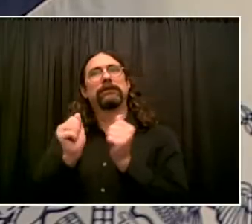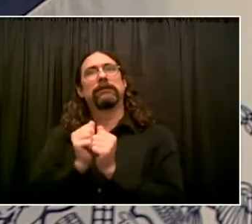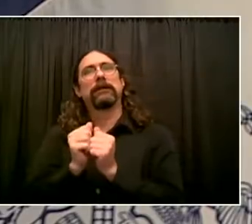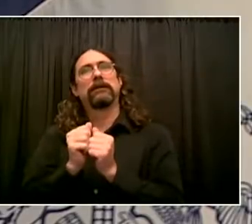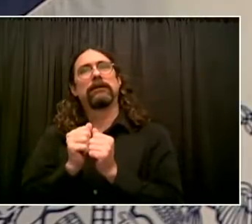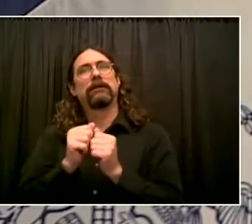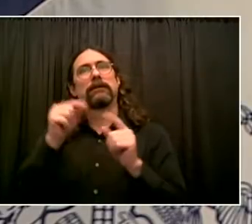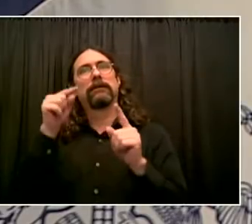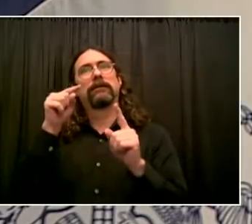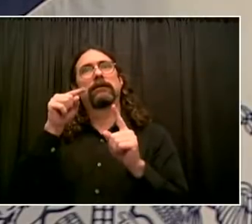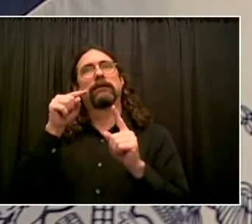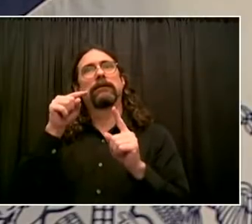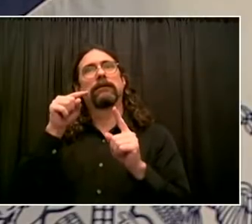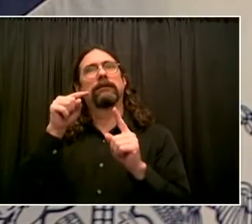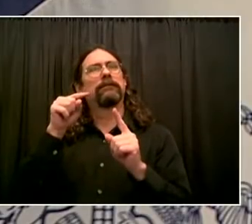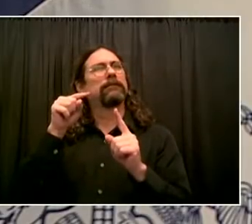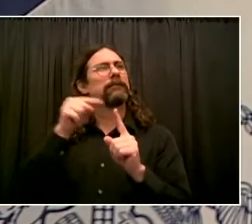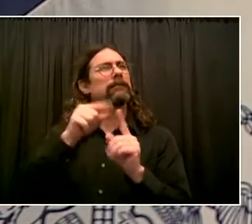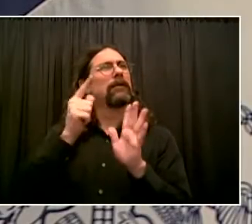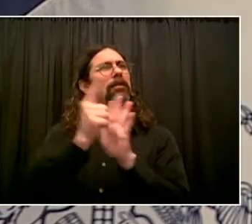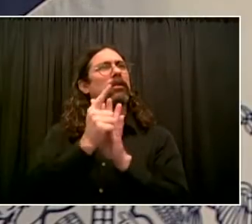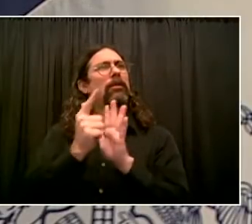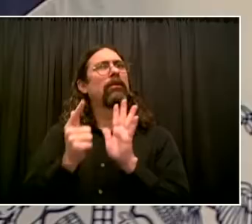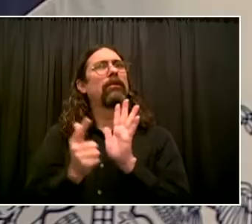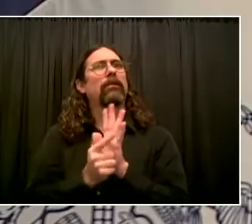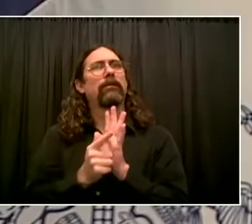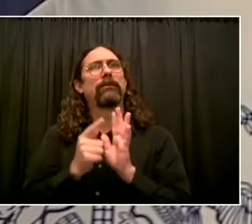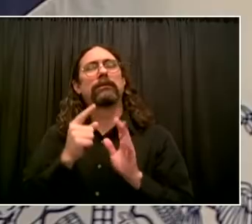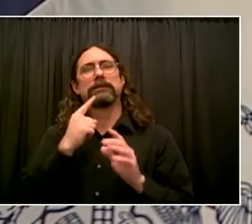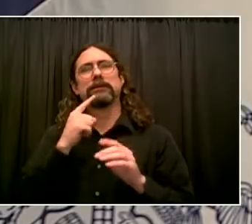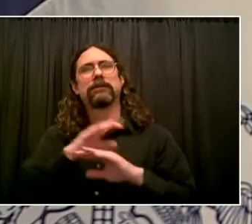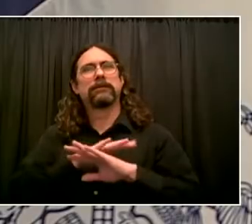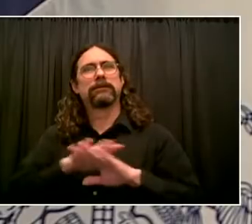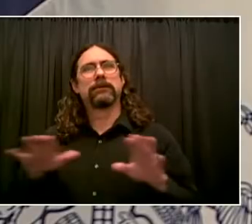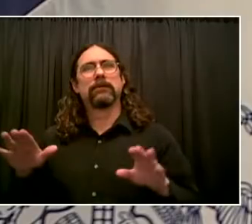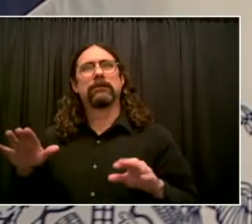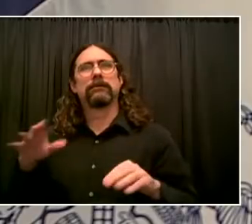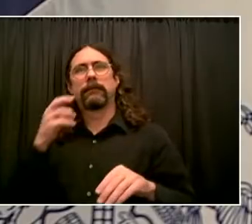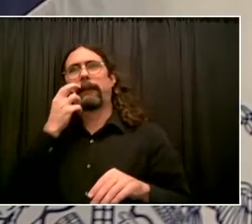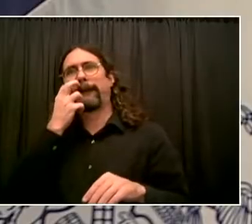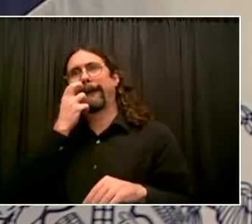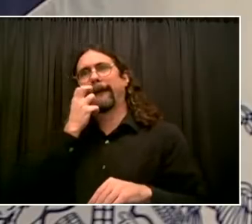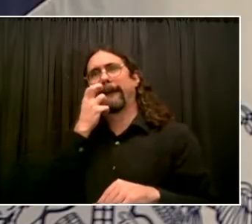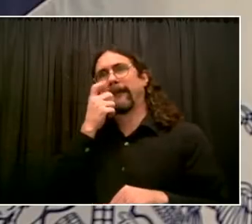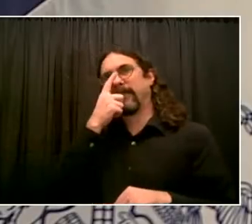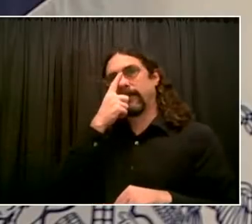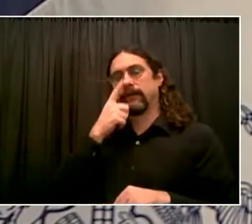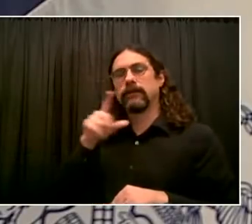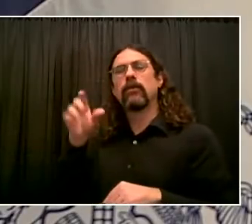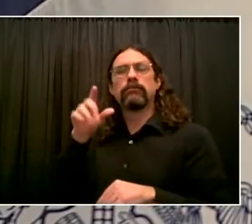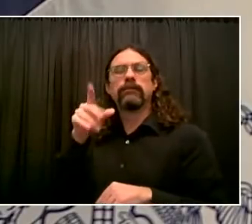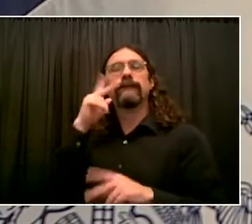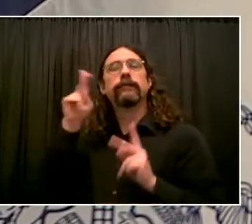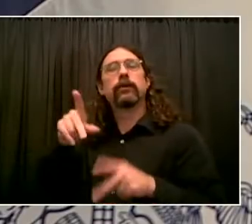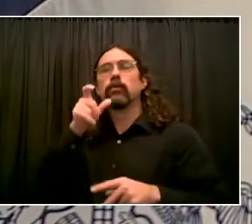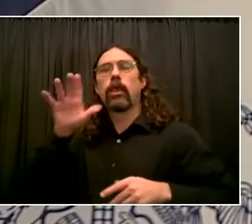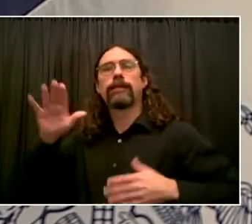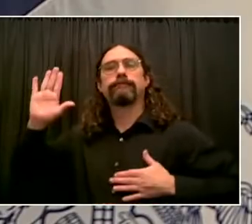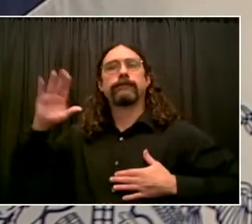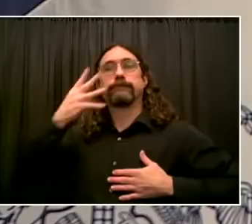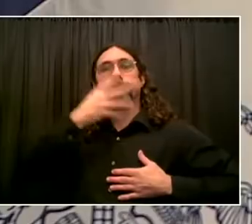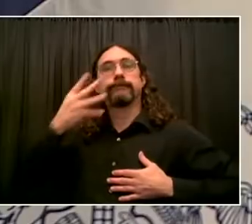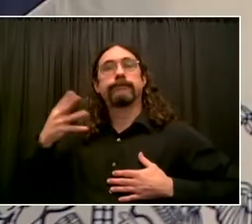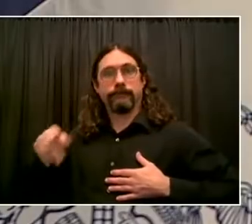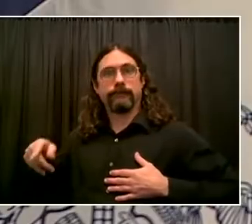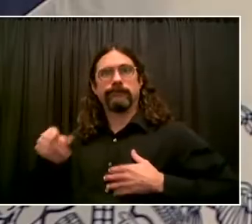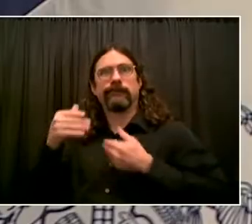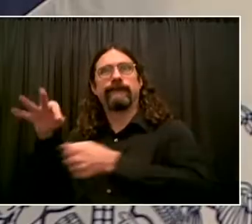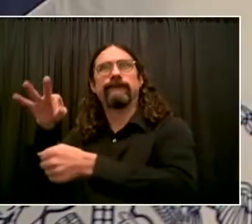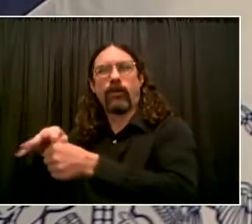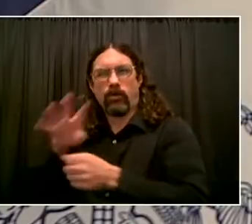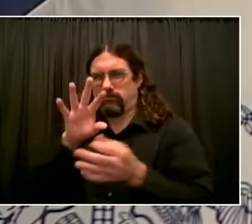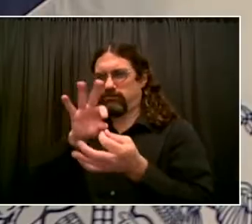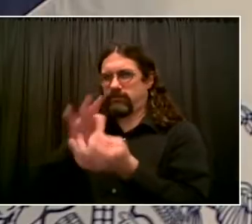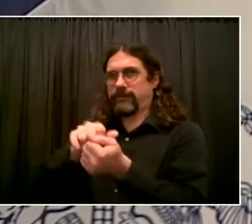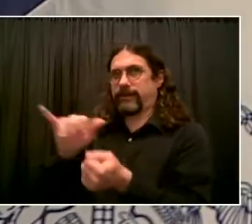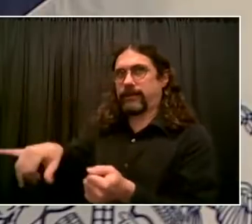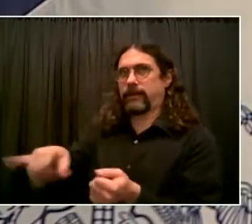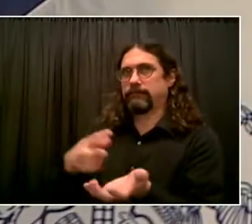YOU SAID E SHIDD NOT INTEND TO